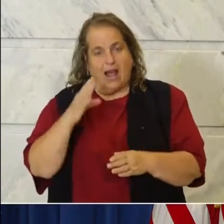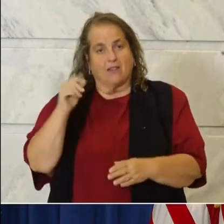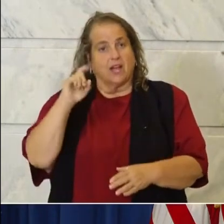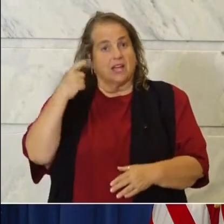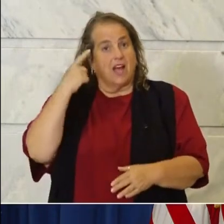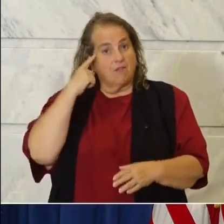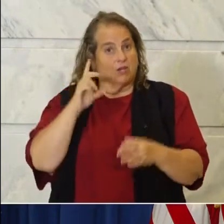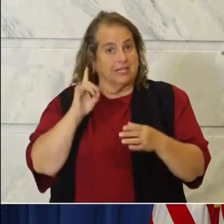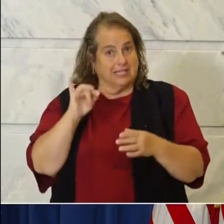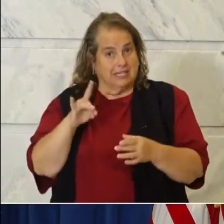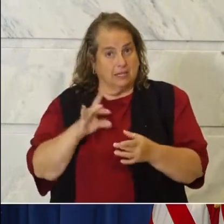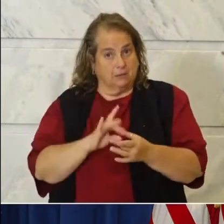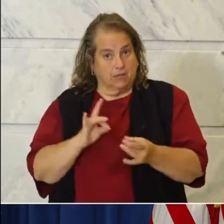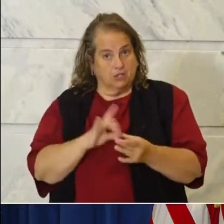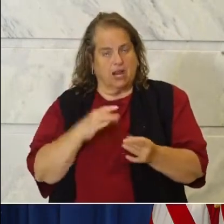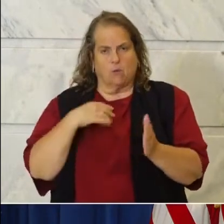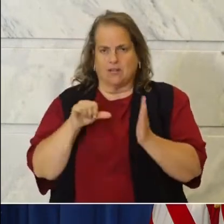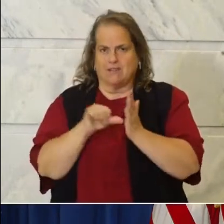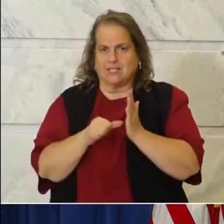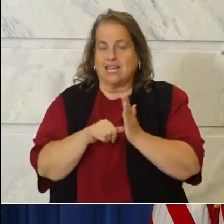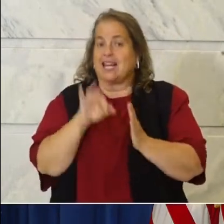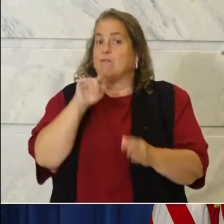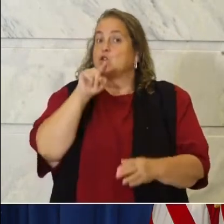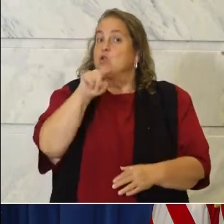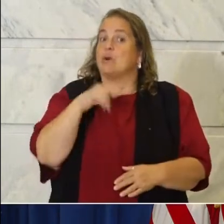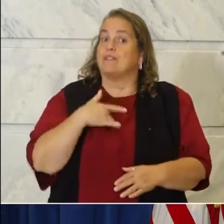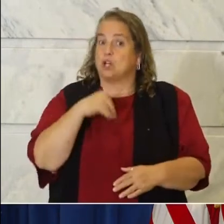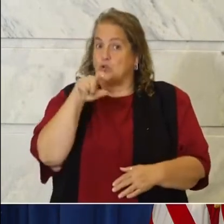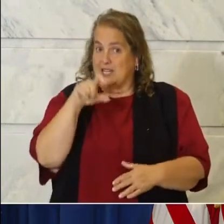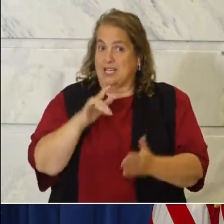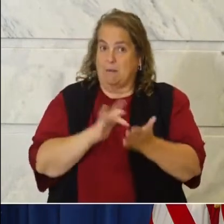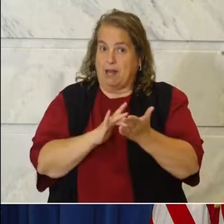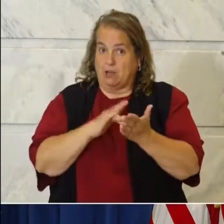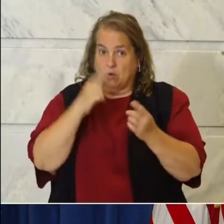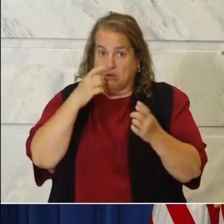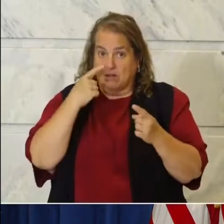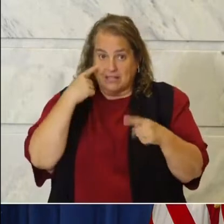to emphasize it. If you feel you need medical care, get medical care, go to